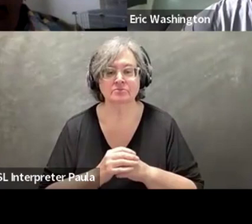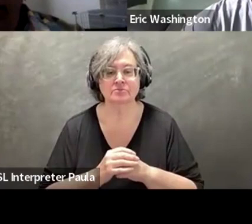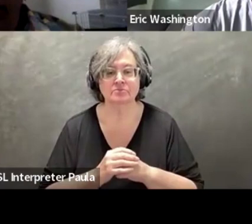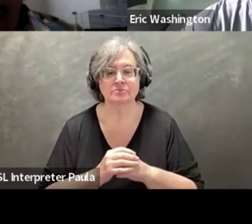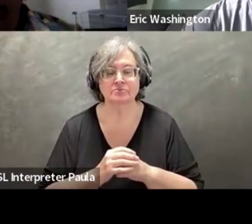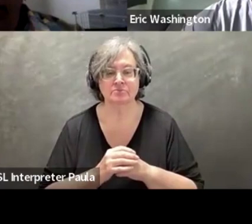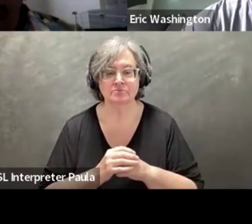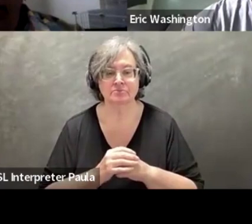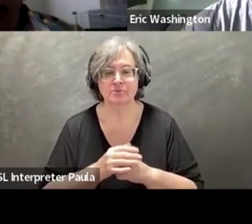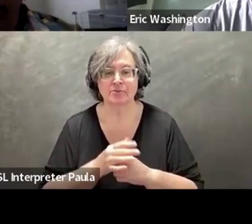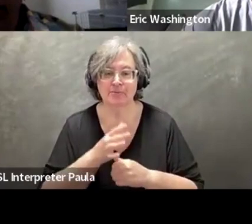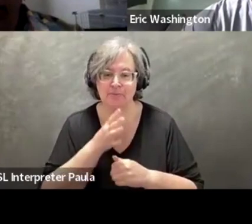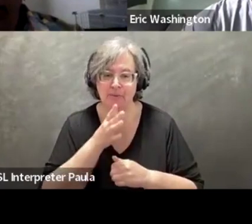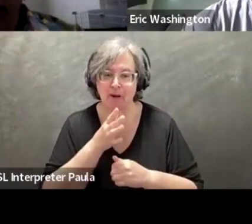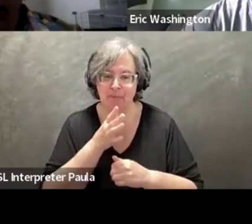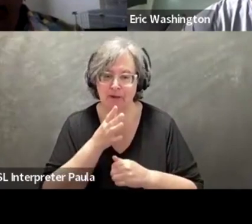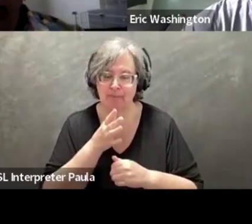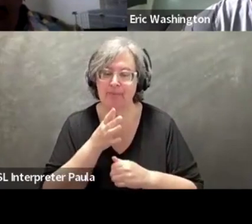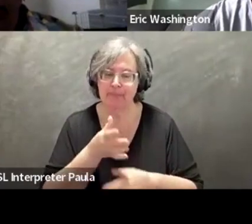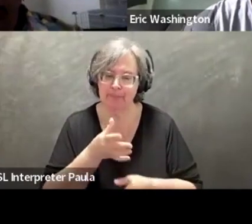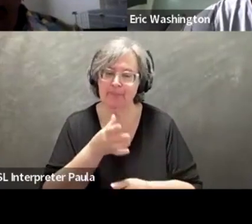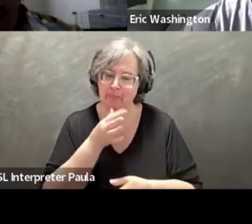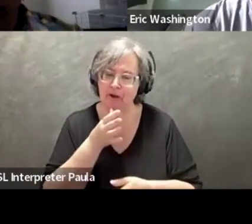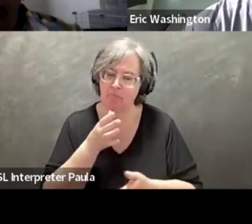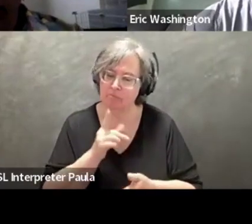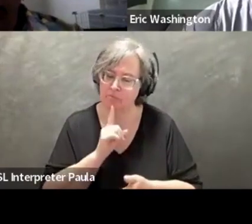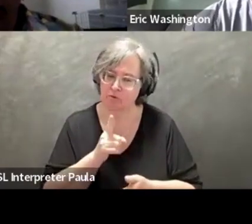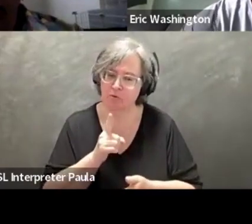mean, my mom, pretty much, was the one that pushed me to, sort